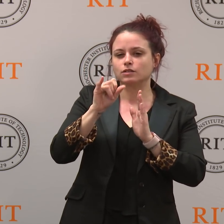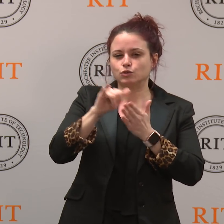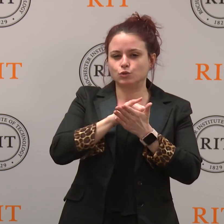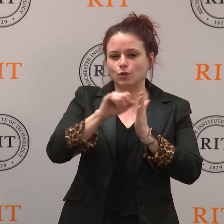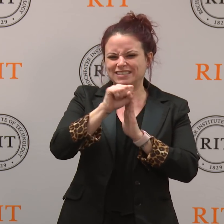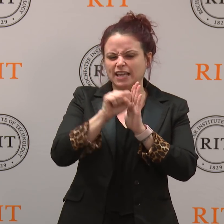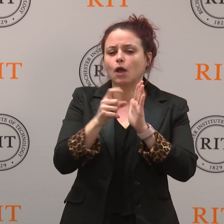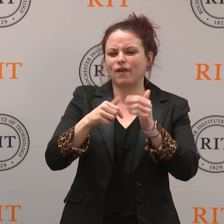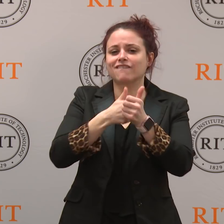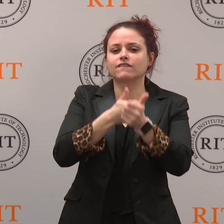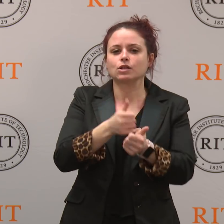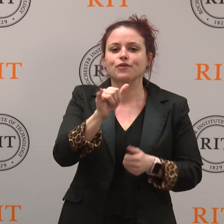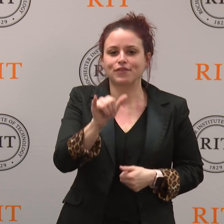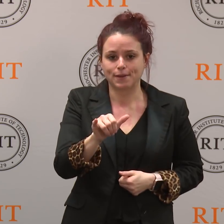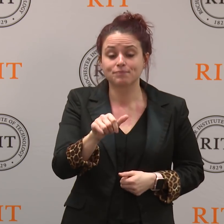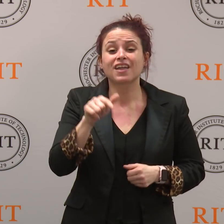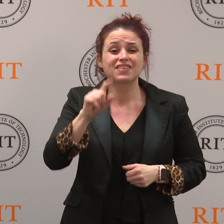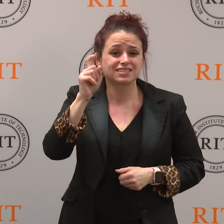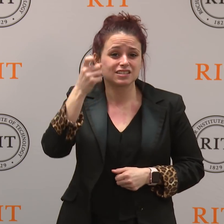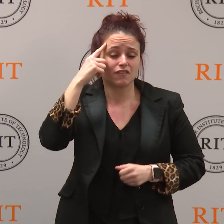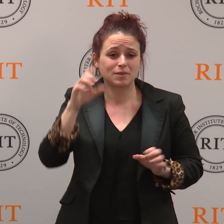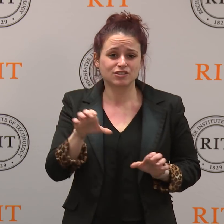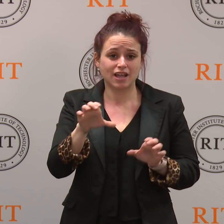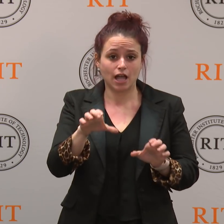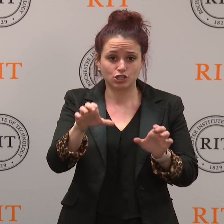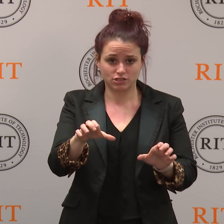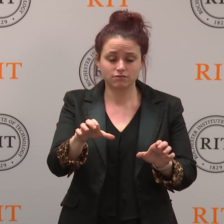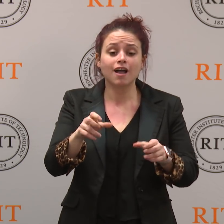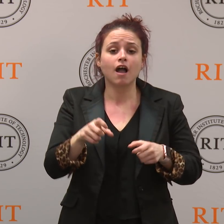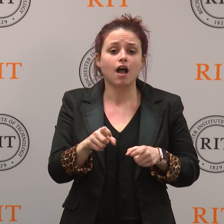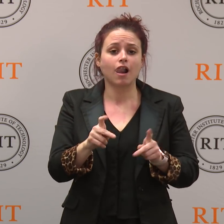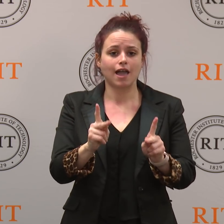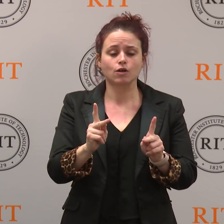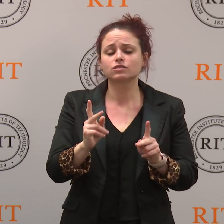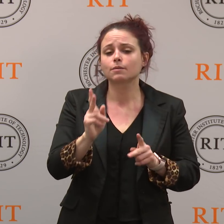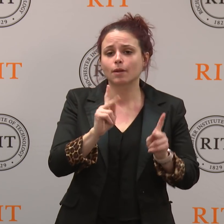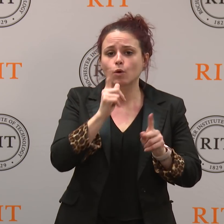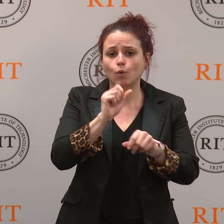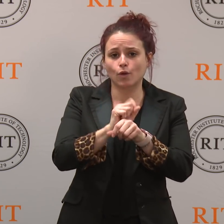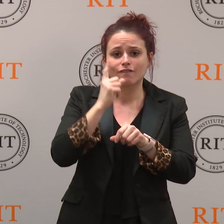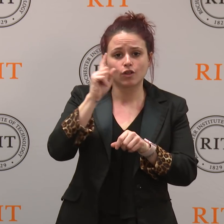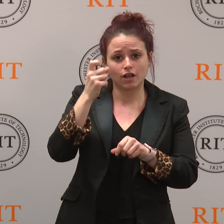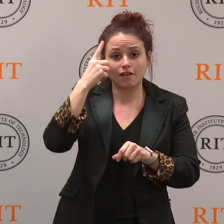This governmental action allows officials to take important steps to stem the spread